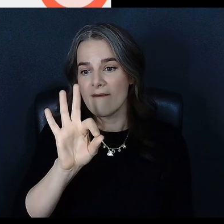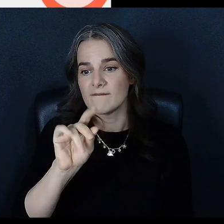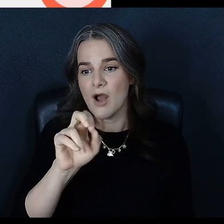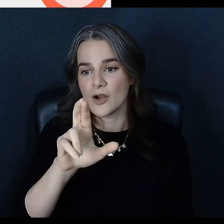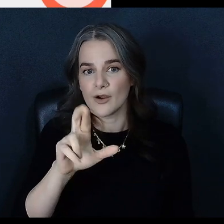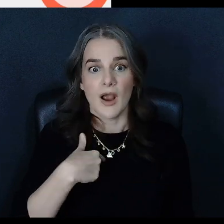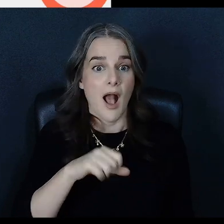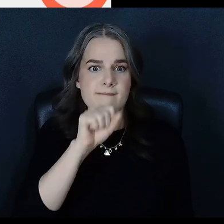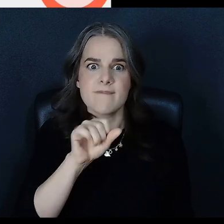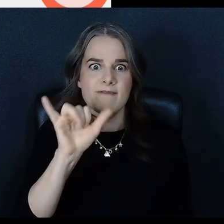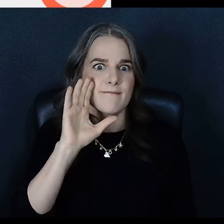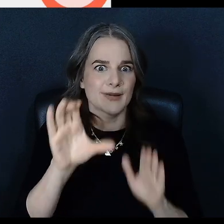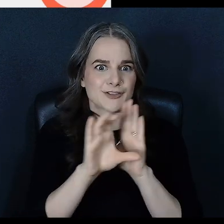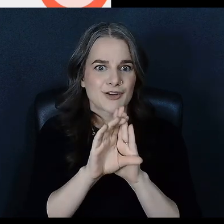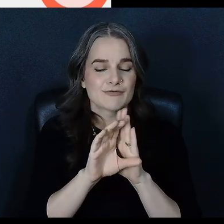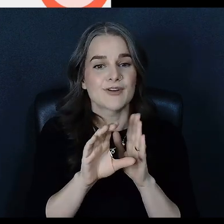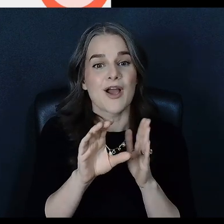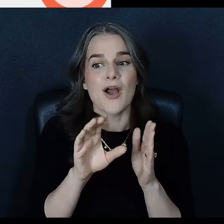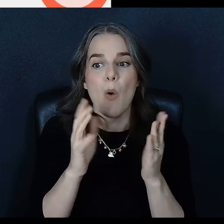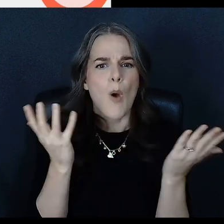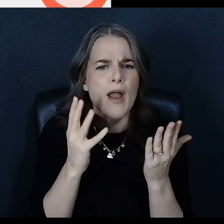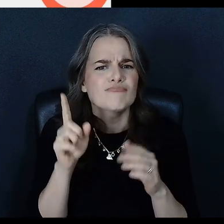I use this a lot because people will say things